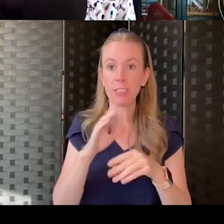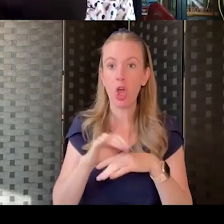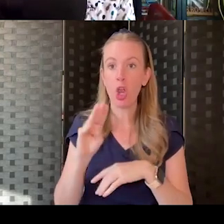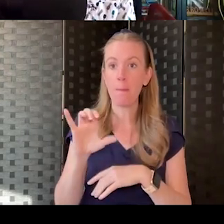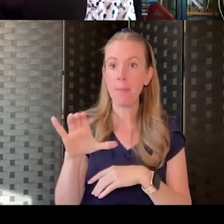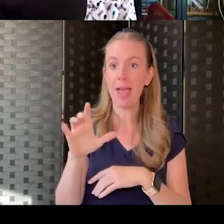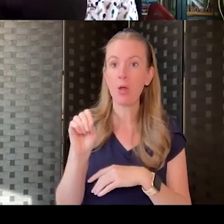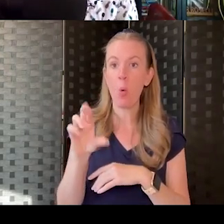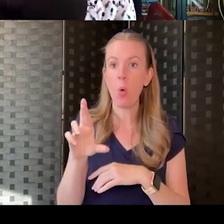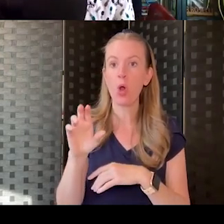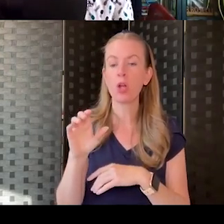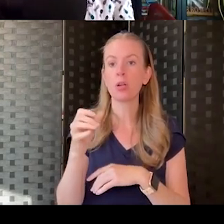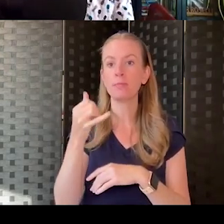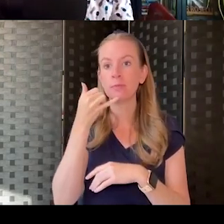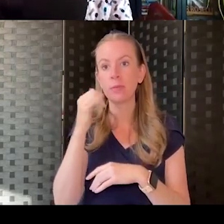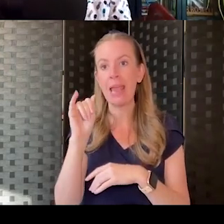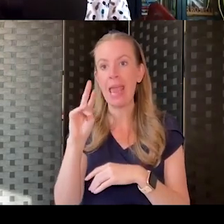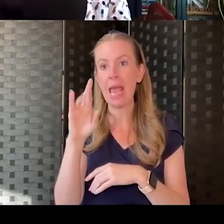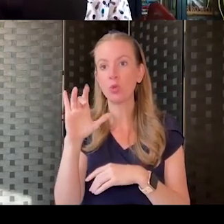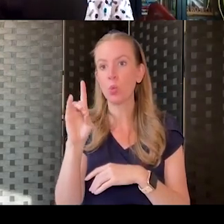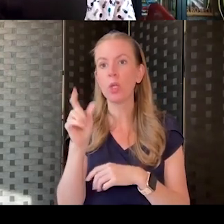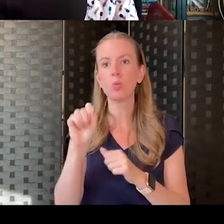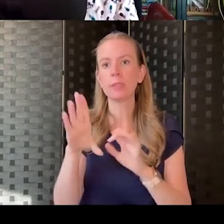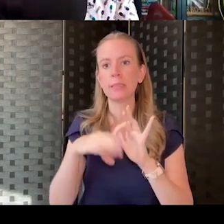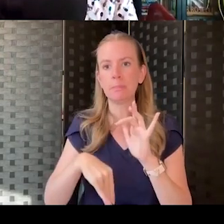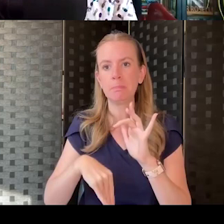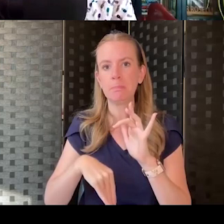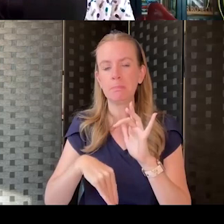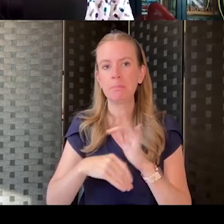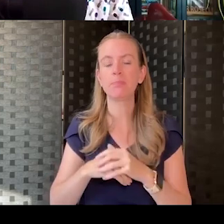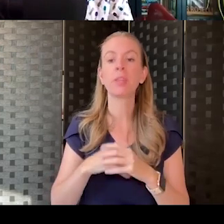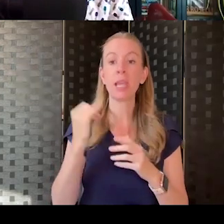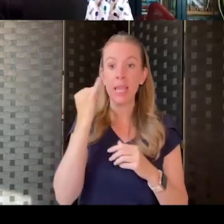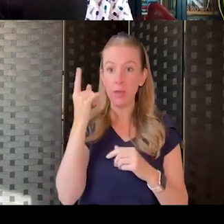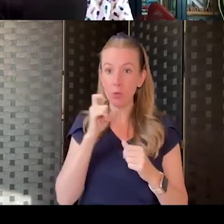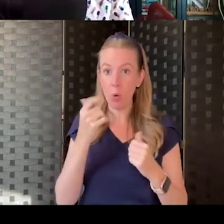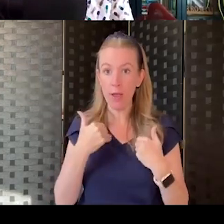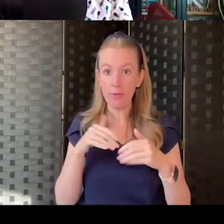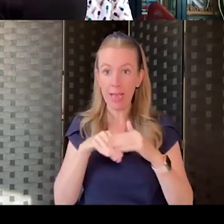Android phone, then you can probably skip it. If you don't have access to the full suite of